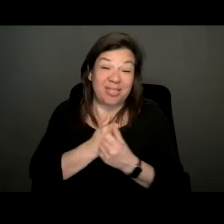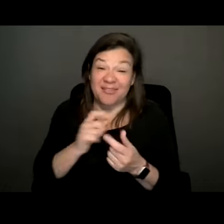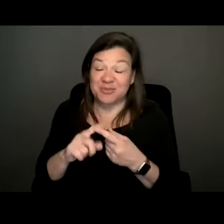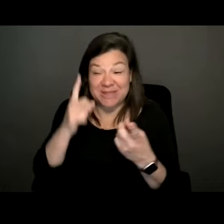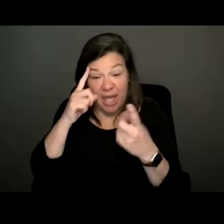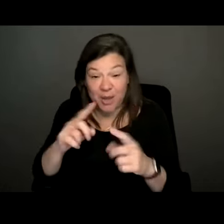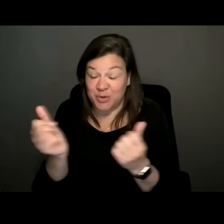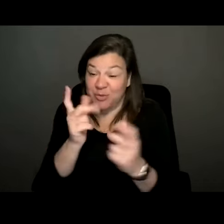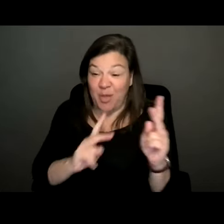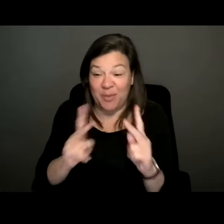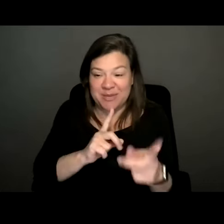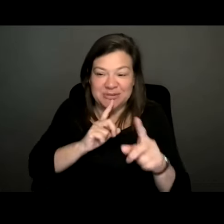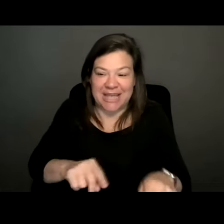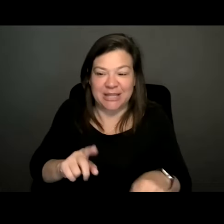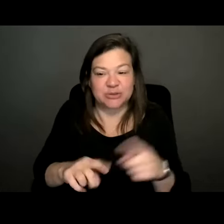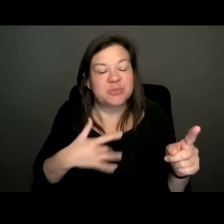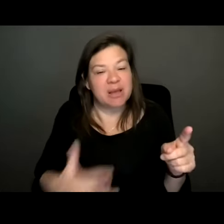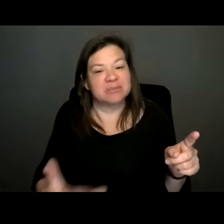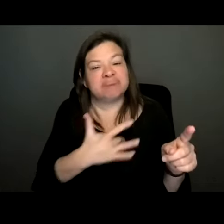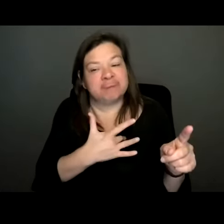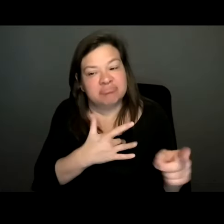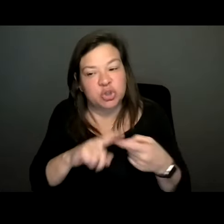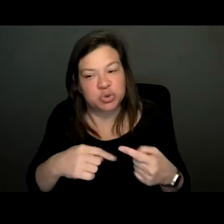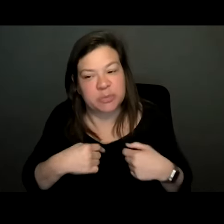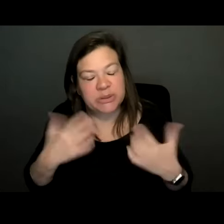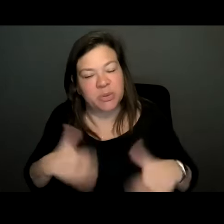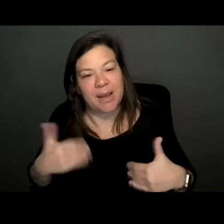just because they resonate so deeply and it's true. Like, everything is very,